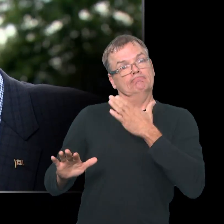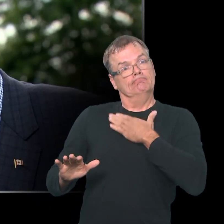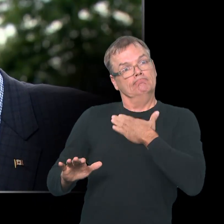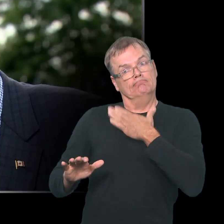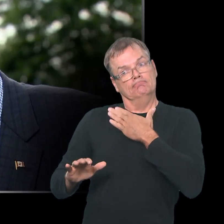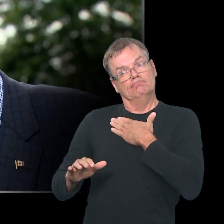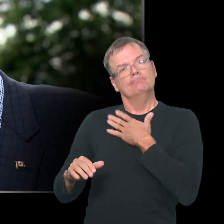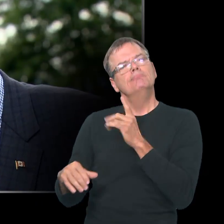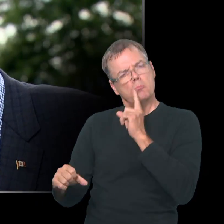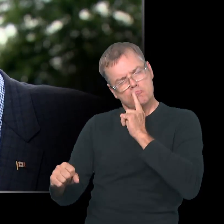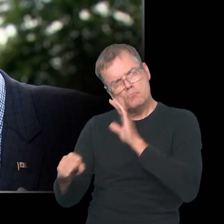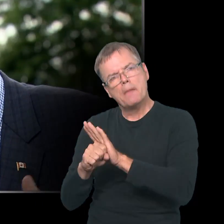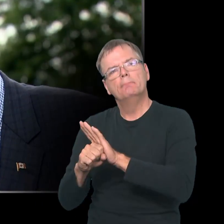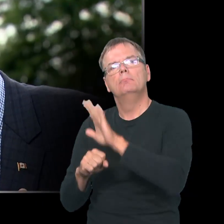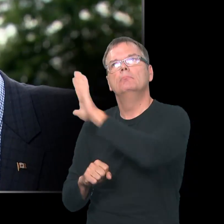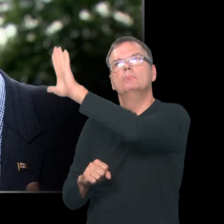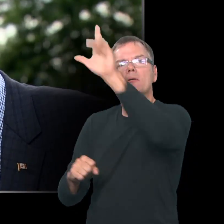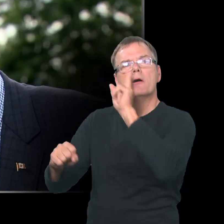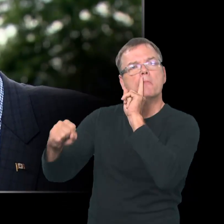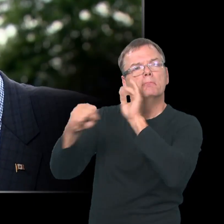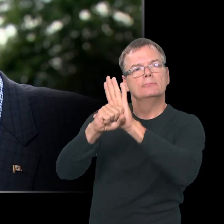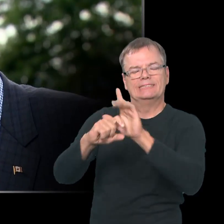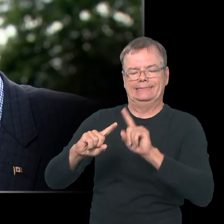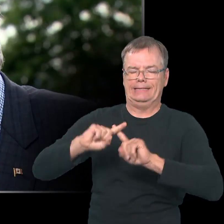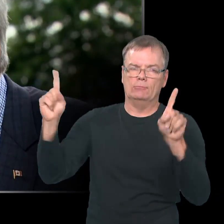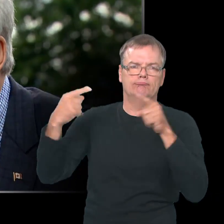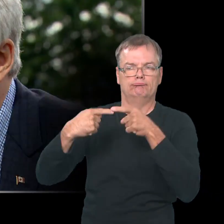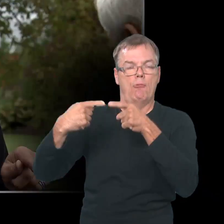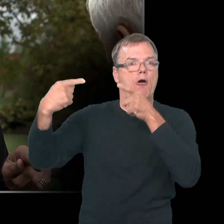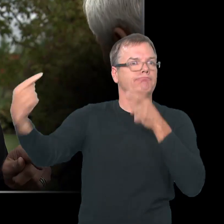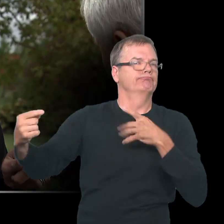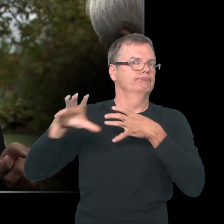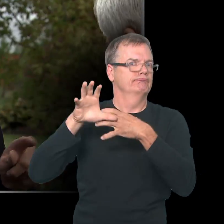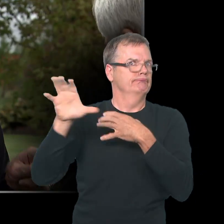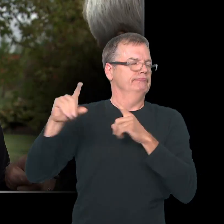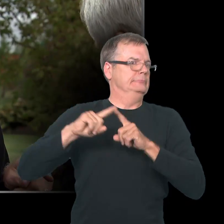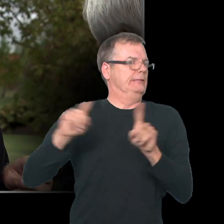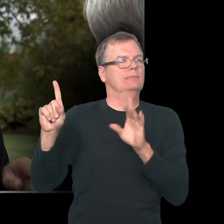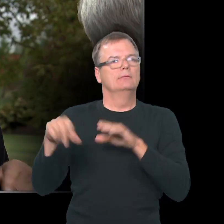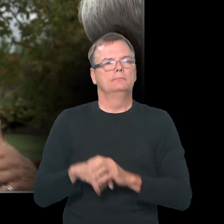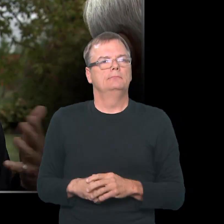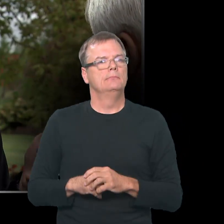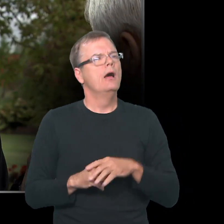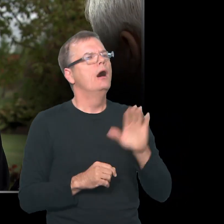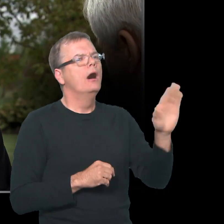There is an order of magnitude difference between the scale of the campaign commitments we have made and what the other guys have made.